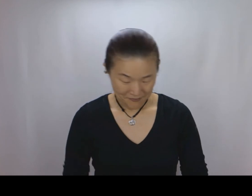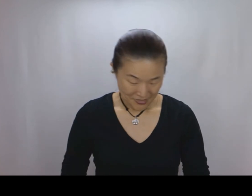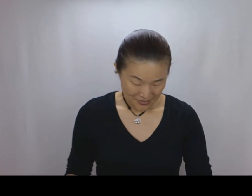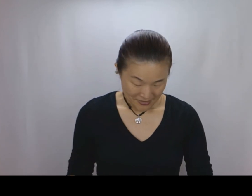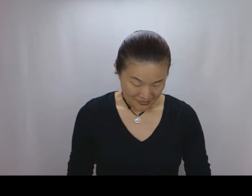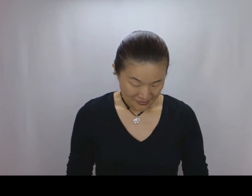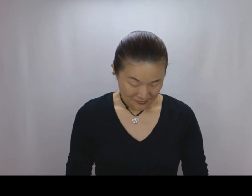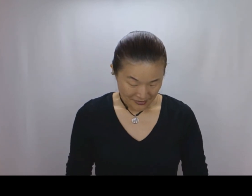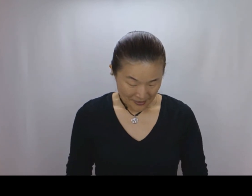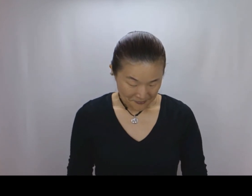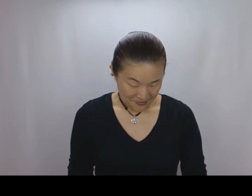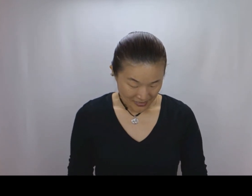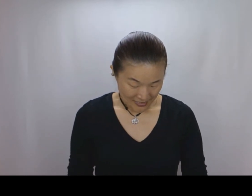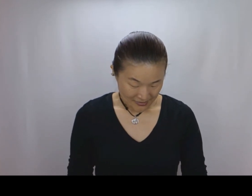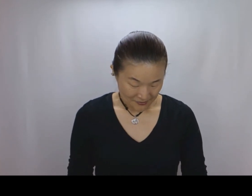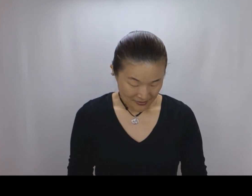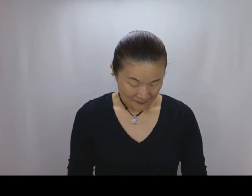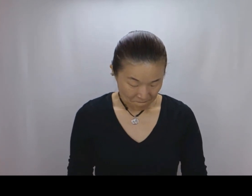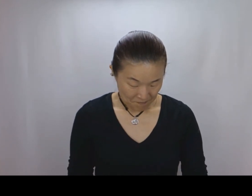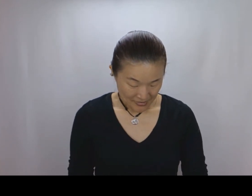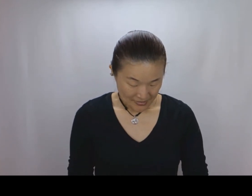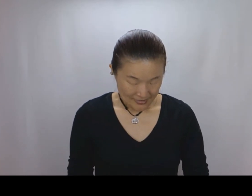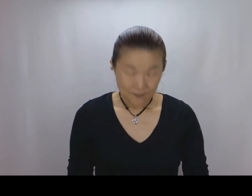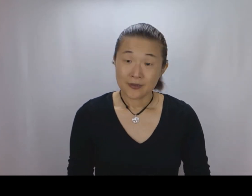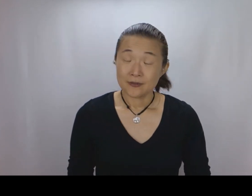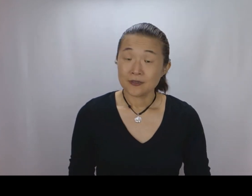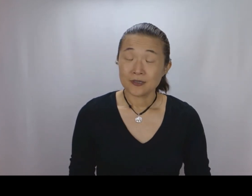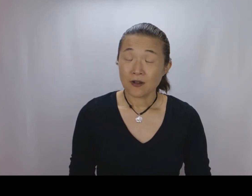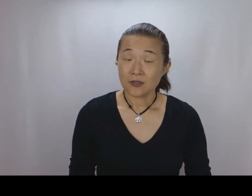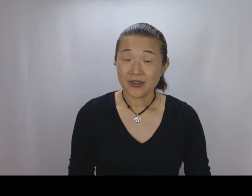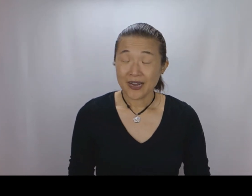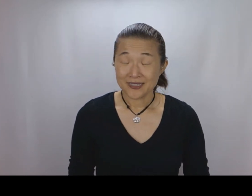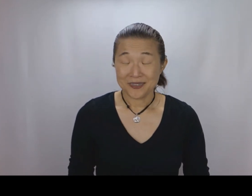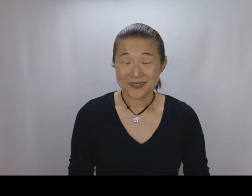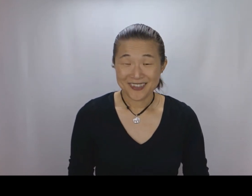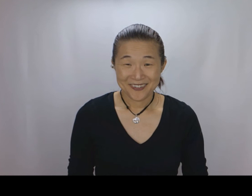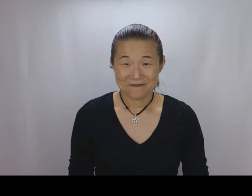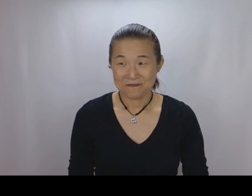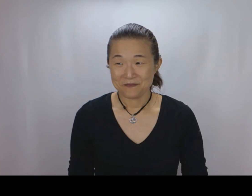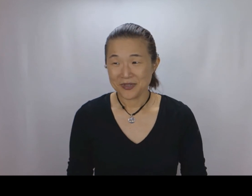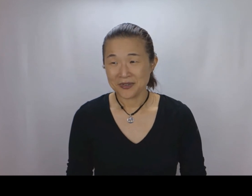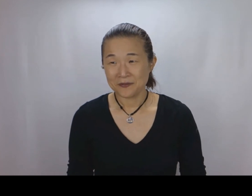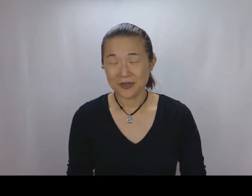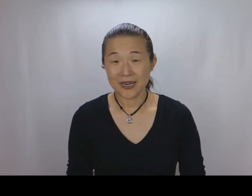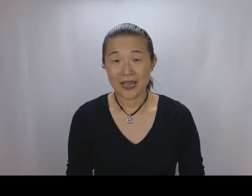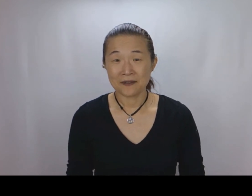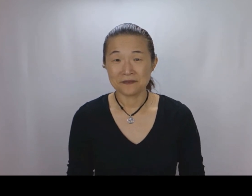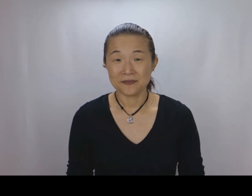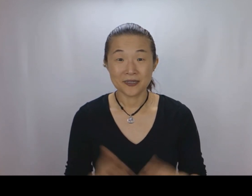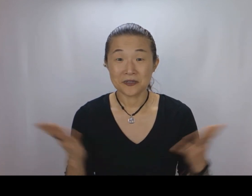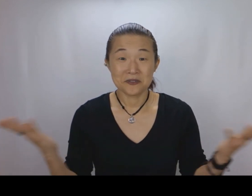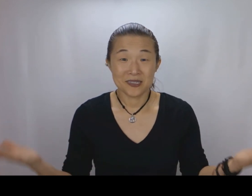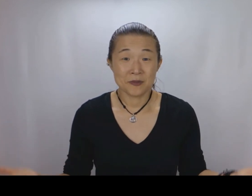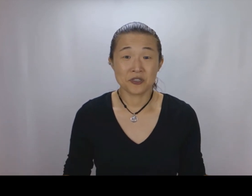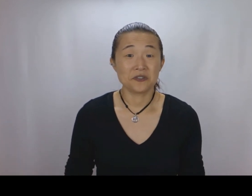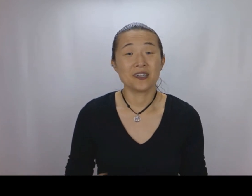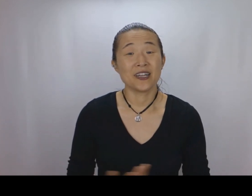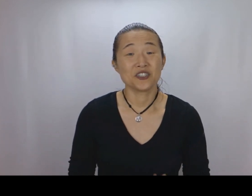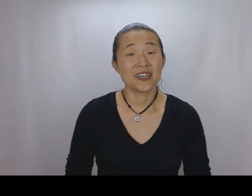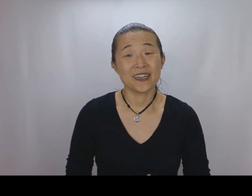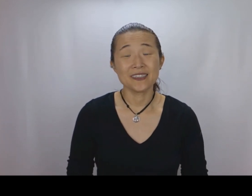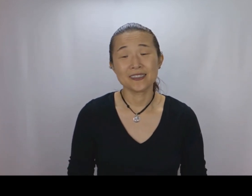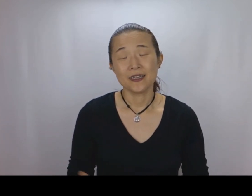So, after that, you can also hate something and have zero emotional connection, I guess.